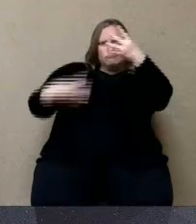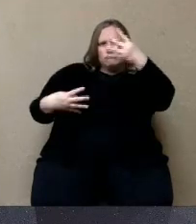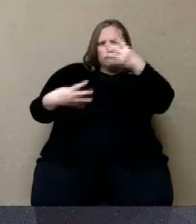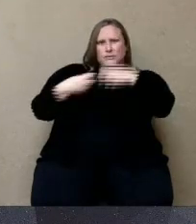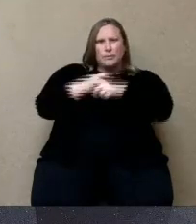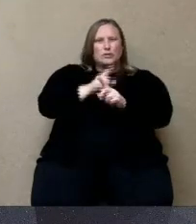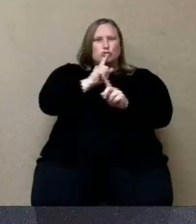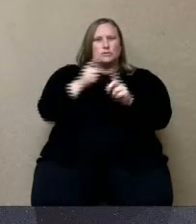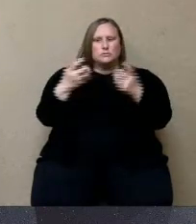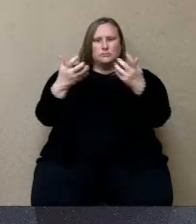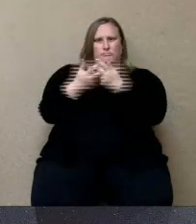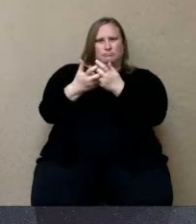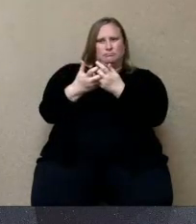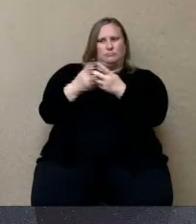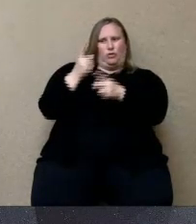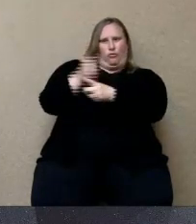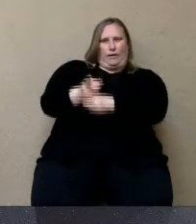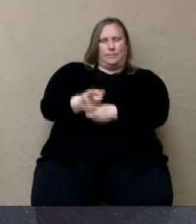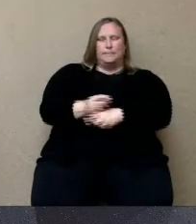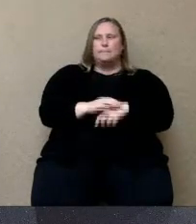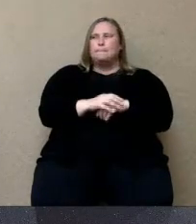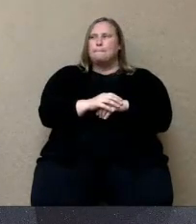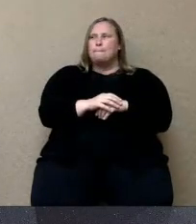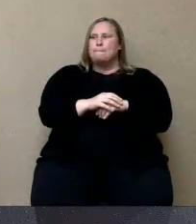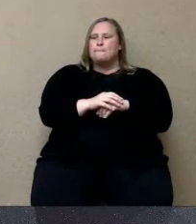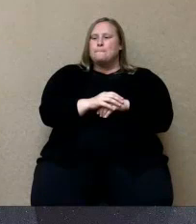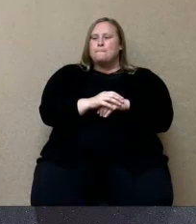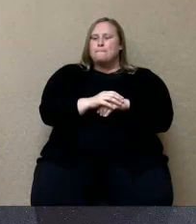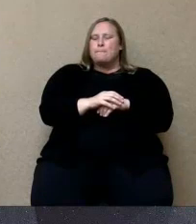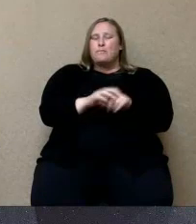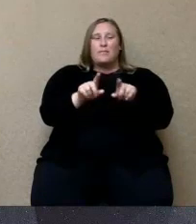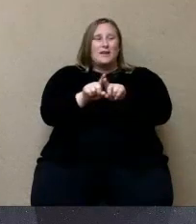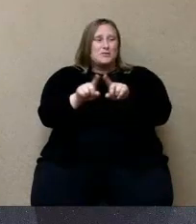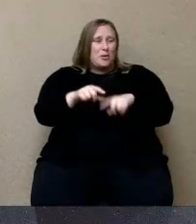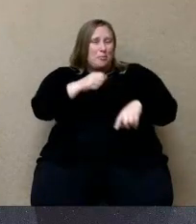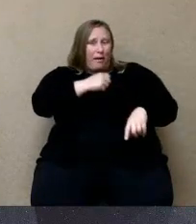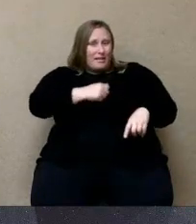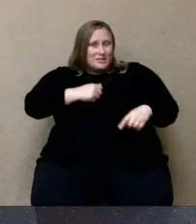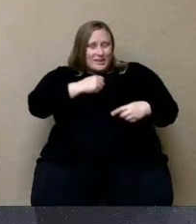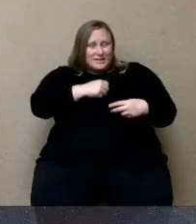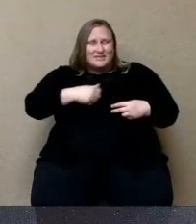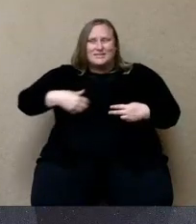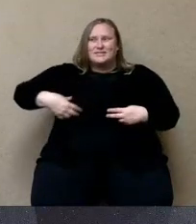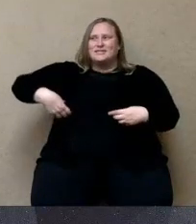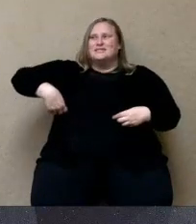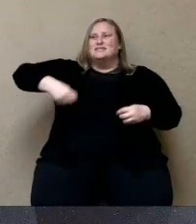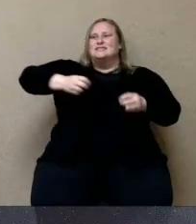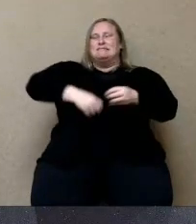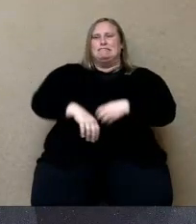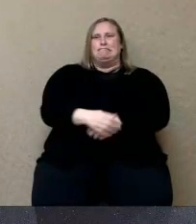And one thing I'll also say as kind of an apology is I know there have been times where we have been, and I think anybody